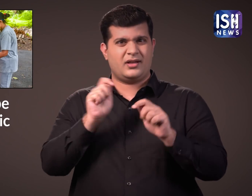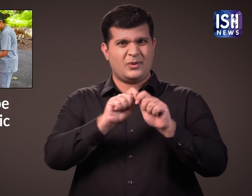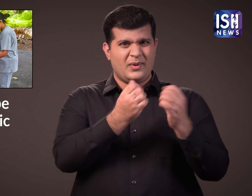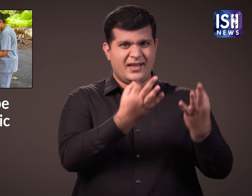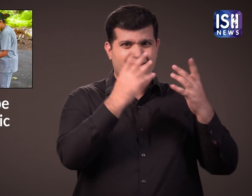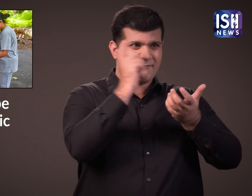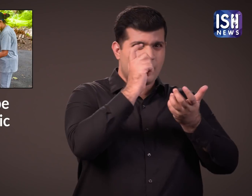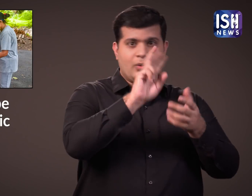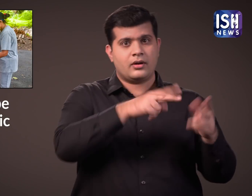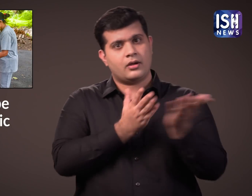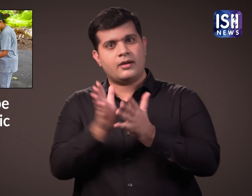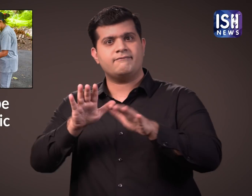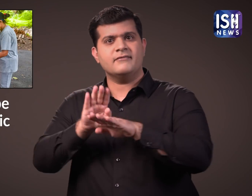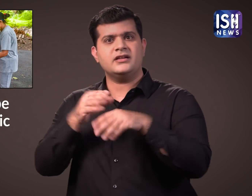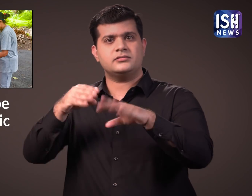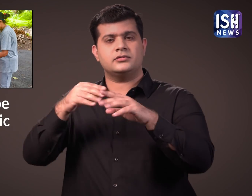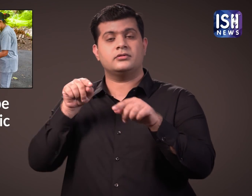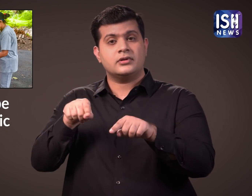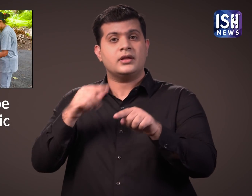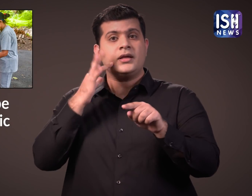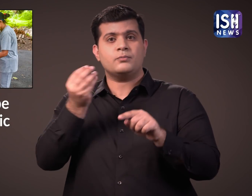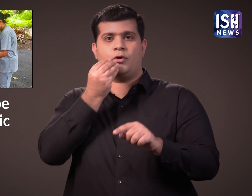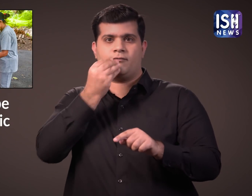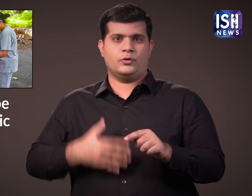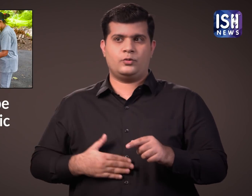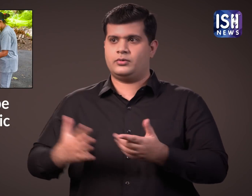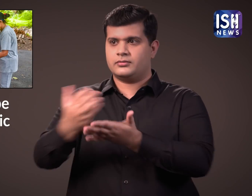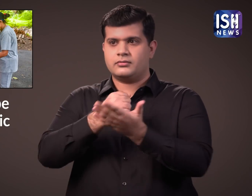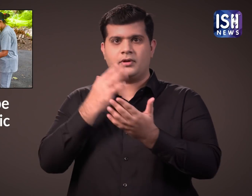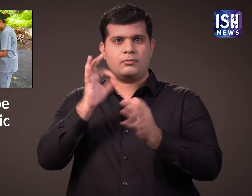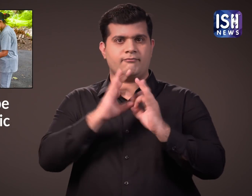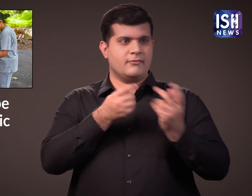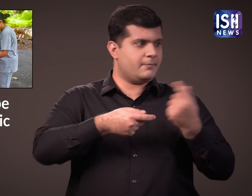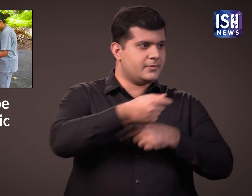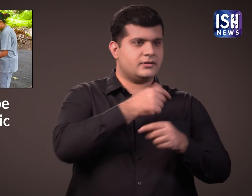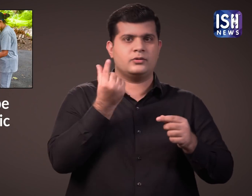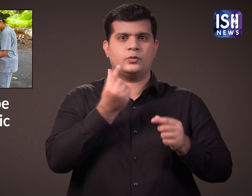He was a skilled photographer but started selling fish all because he had to make a living for his family.